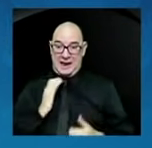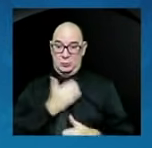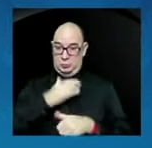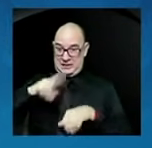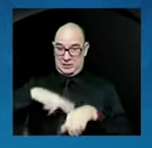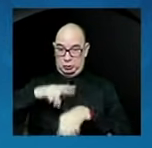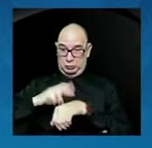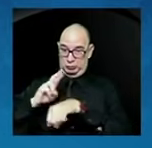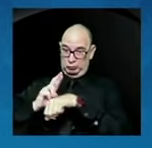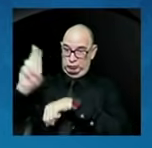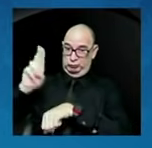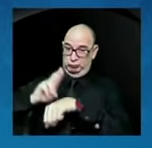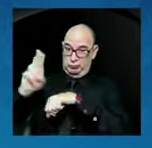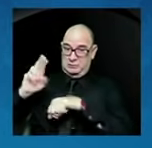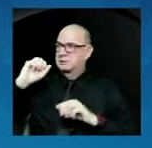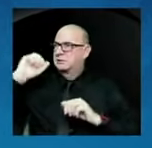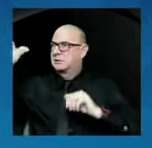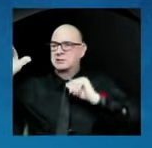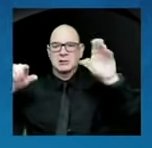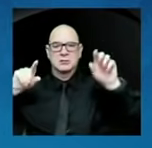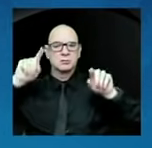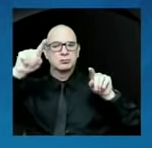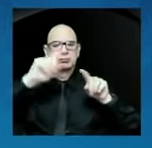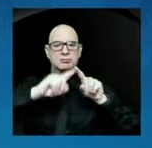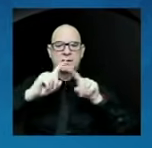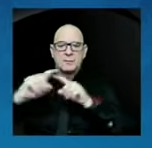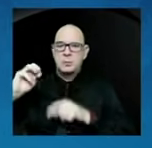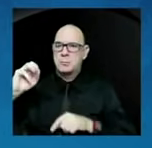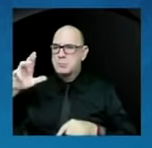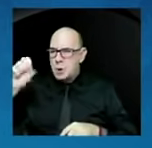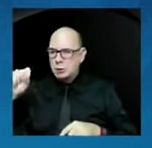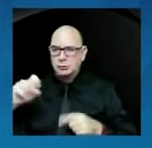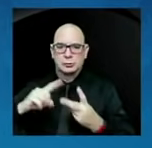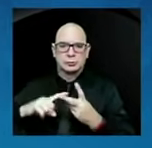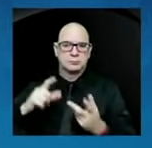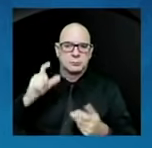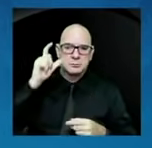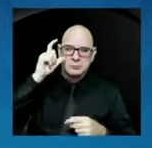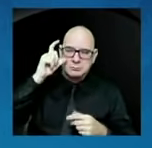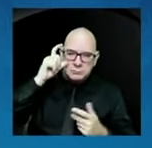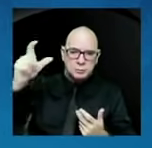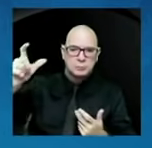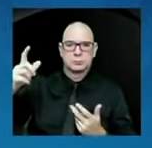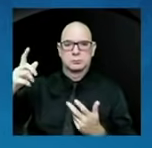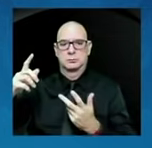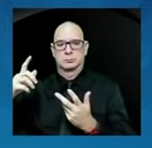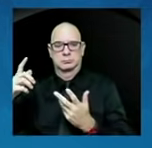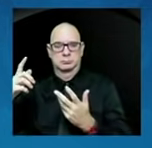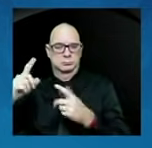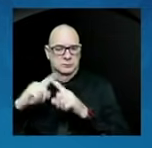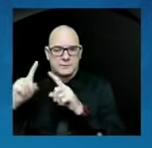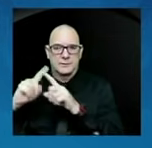HAS LAUNCHED SPACE STATION AND SATELLITES SENT ROVERS TO MARS